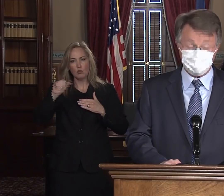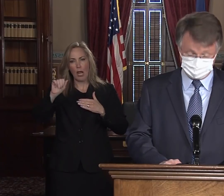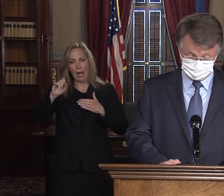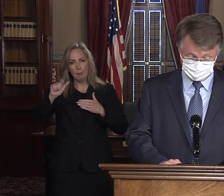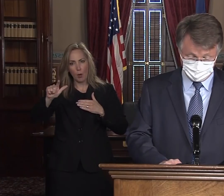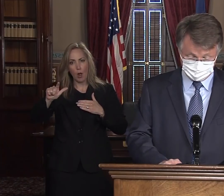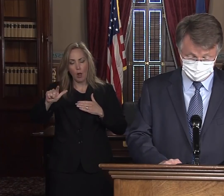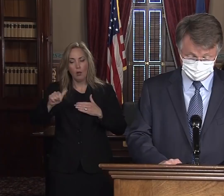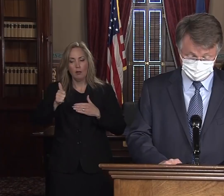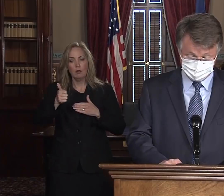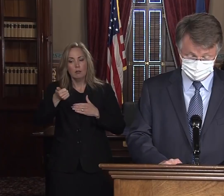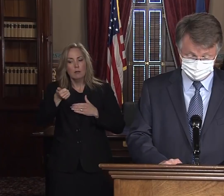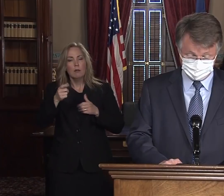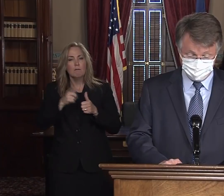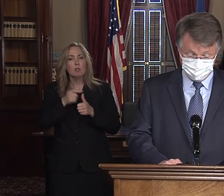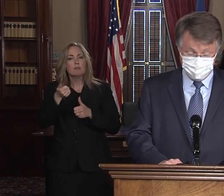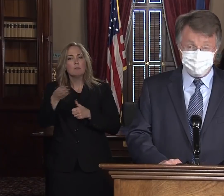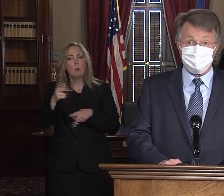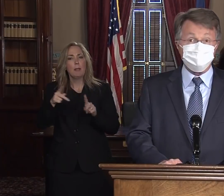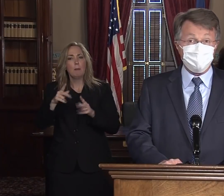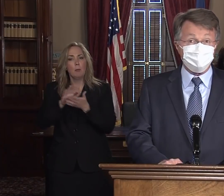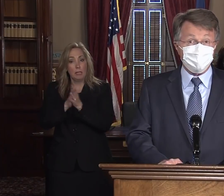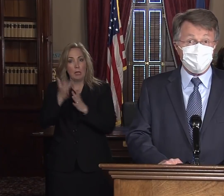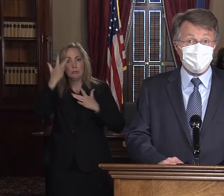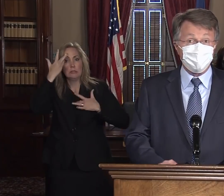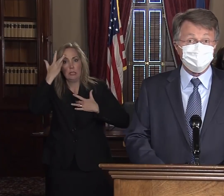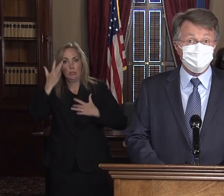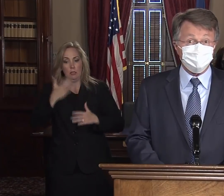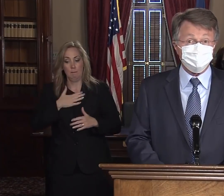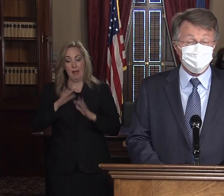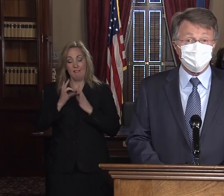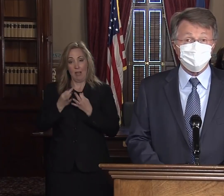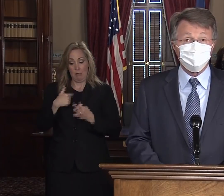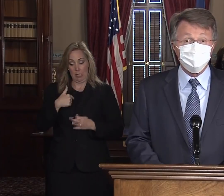SICK. BY LATE MARCH AND EARLY APRIL, WE WERE CONFRONTED WITH OUR FIRST VICTIMS FROM OUR